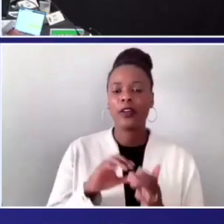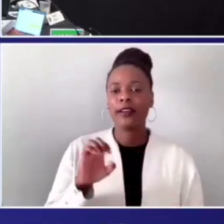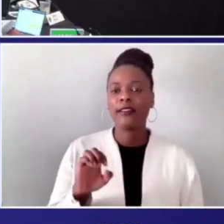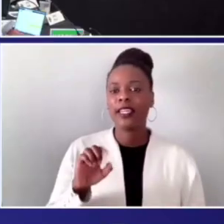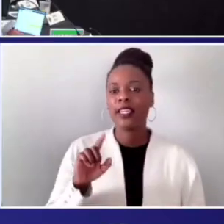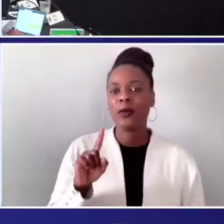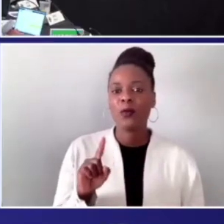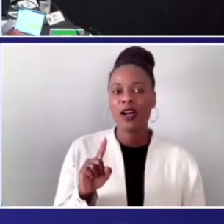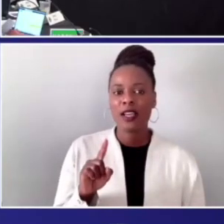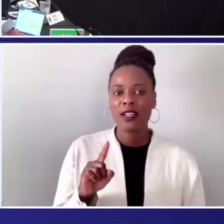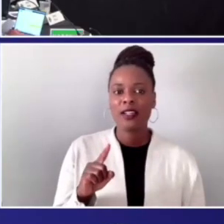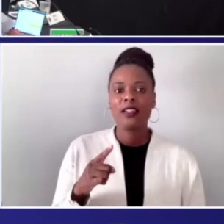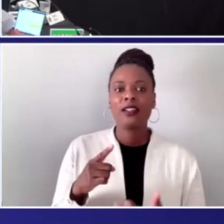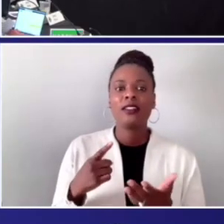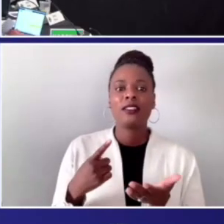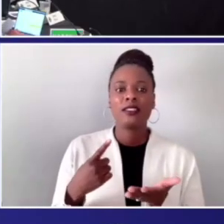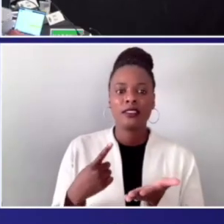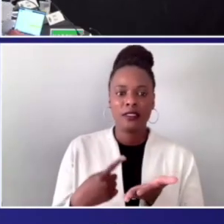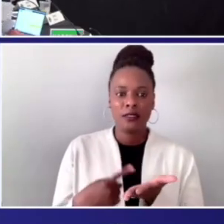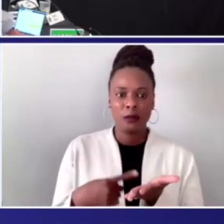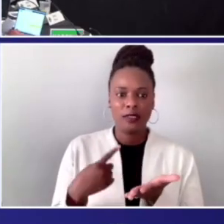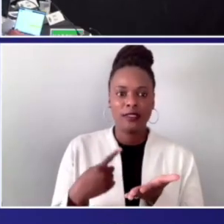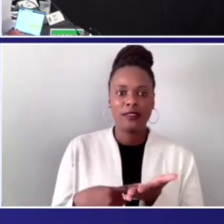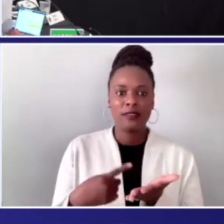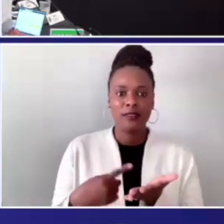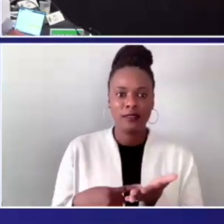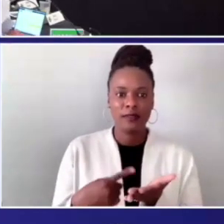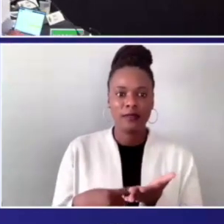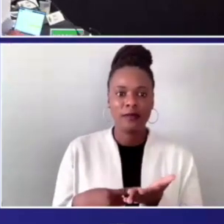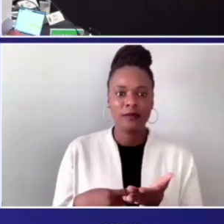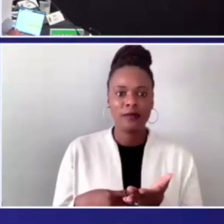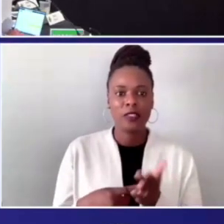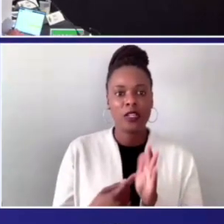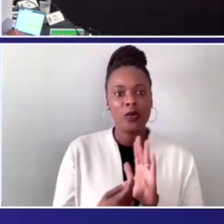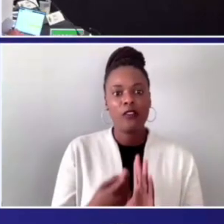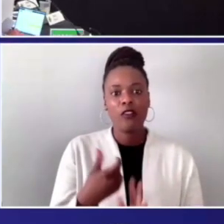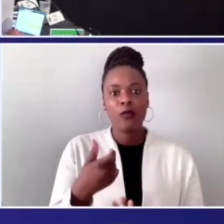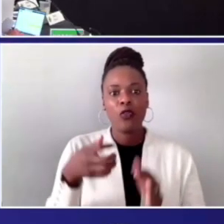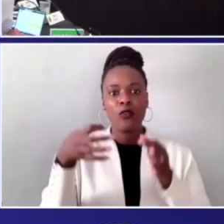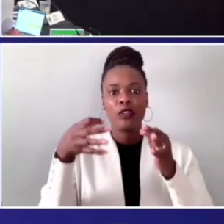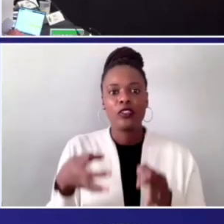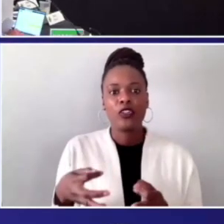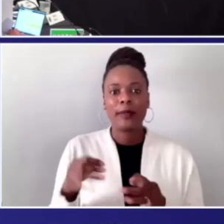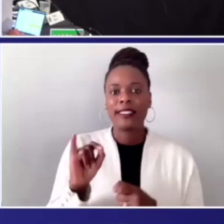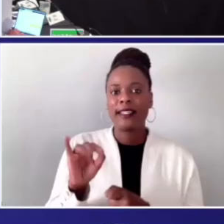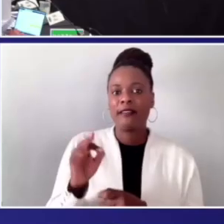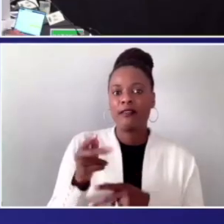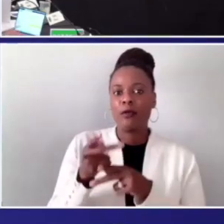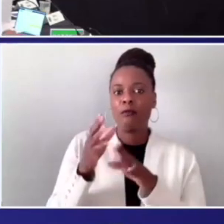we talk about -- we have removed determines whether a borrower and says recalculates